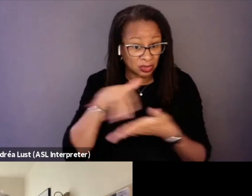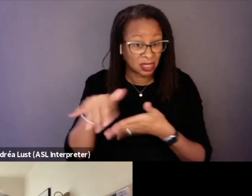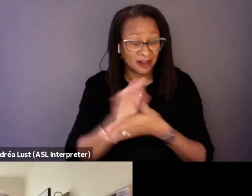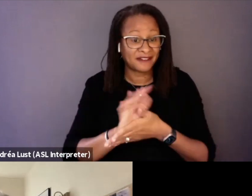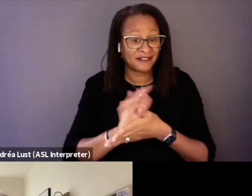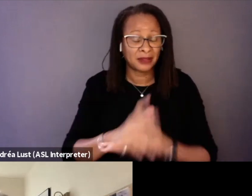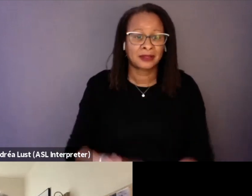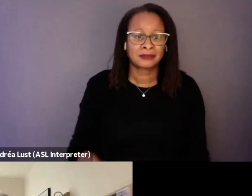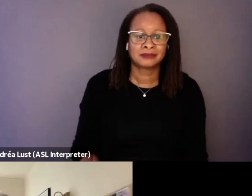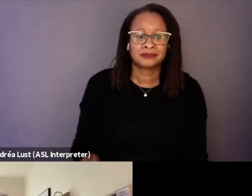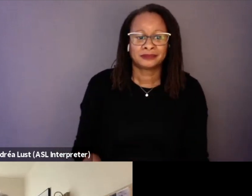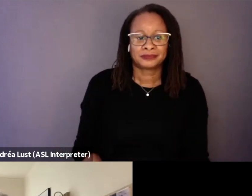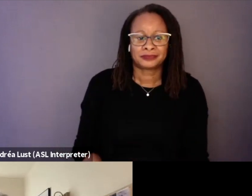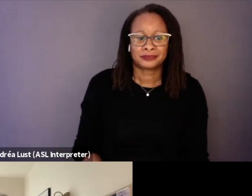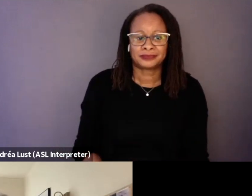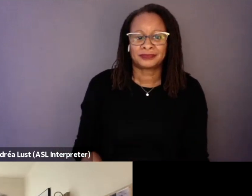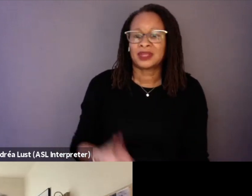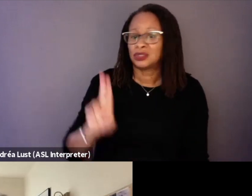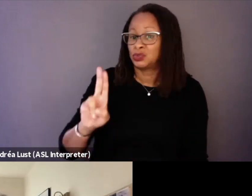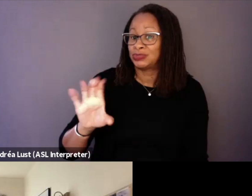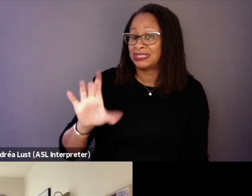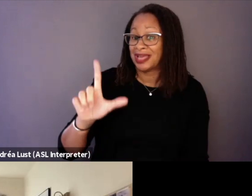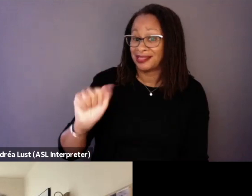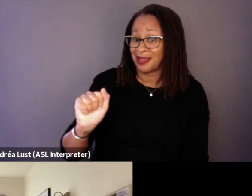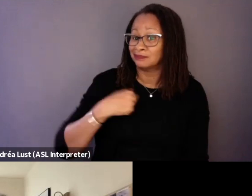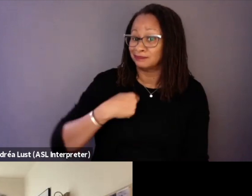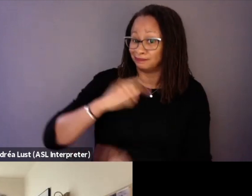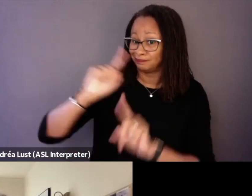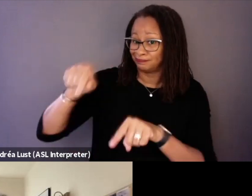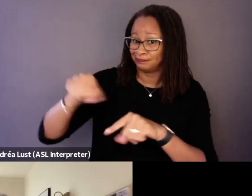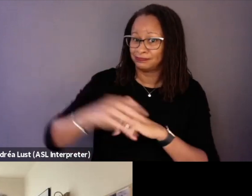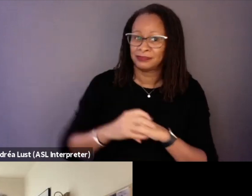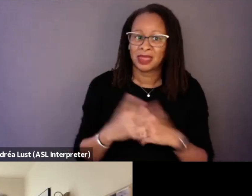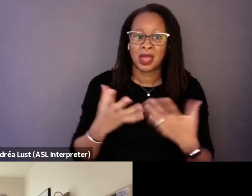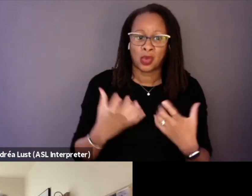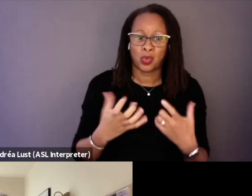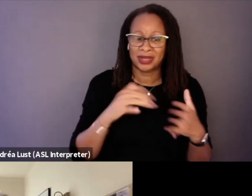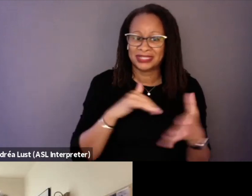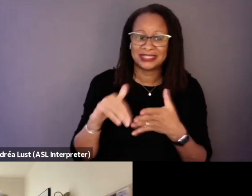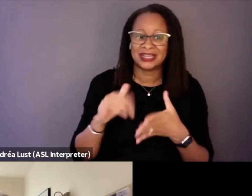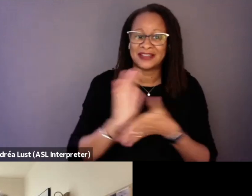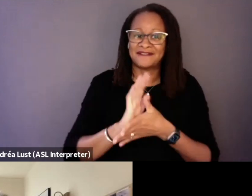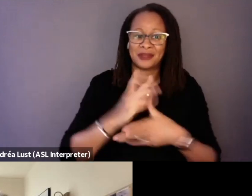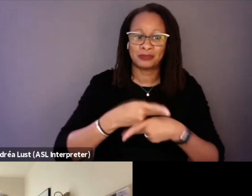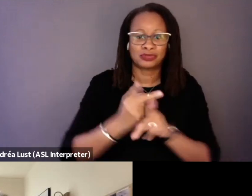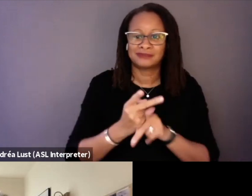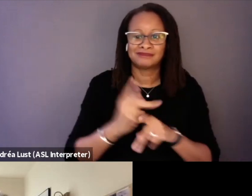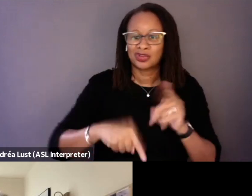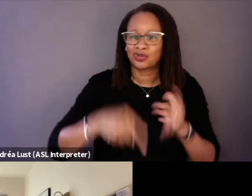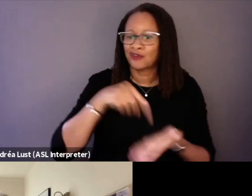I went to UCLA and I wanted to study film production, but I couldn't afford it. I was a foreign student.